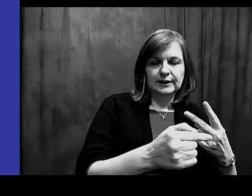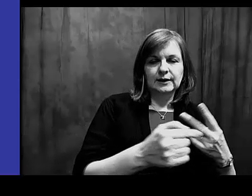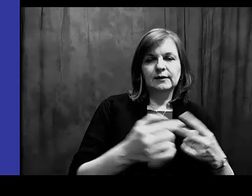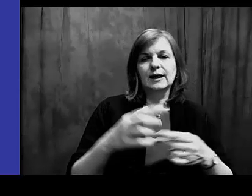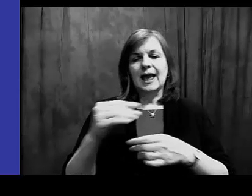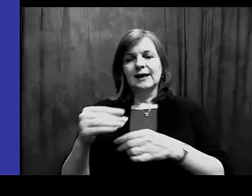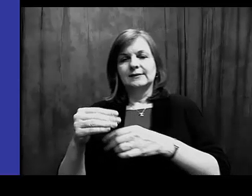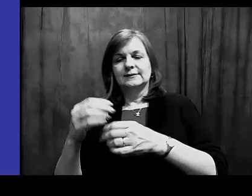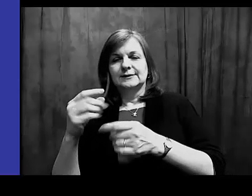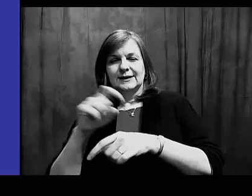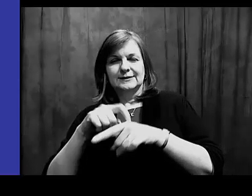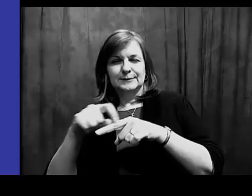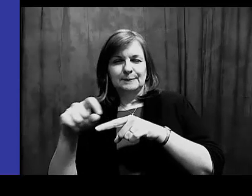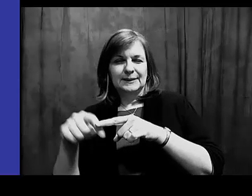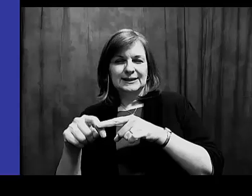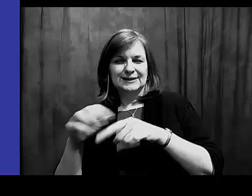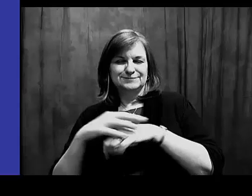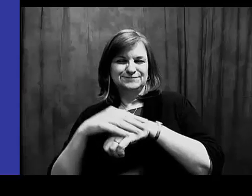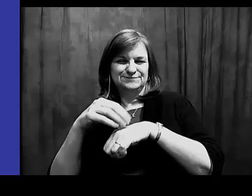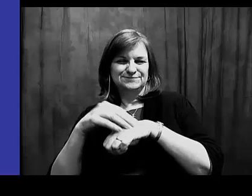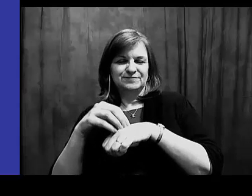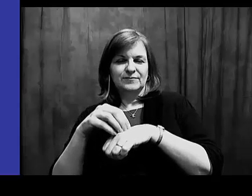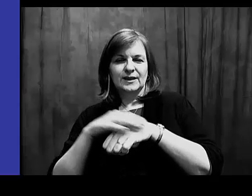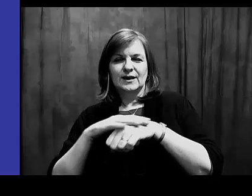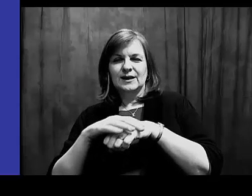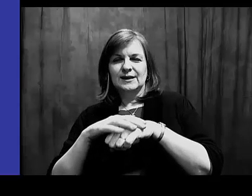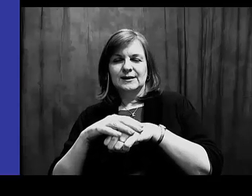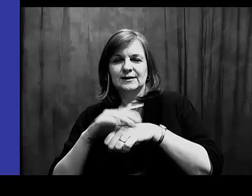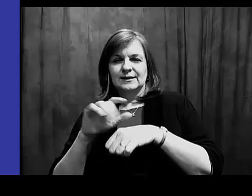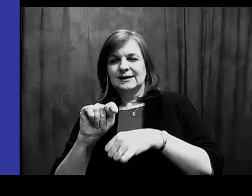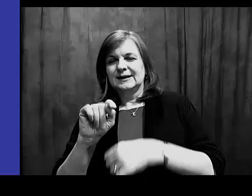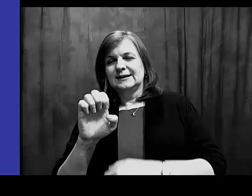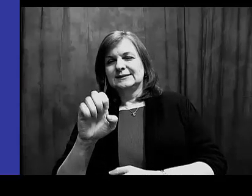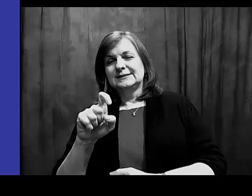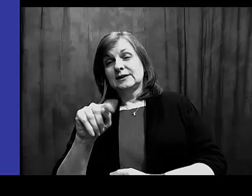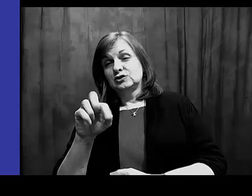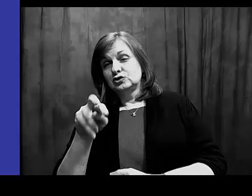and we'll call it seed texture